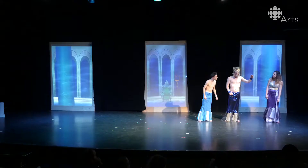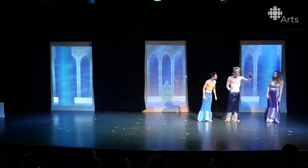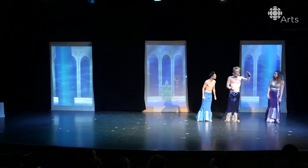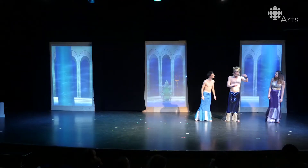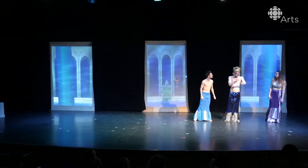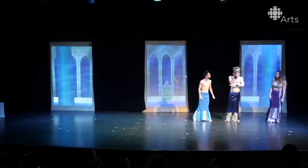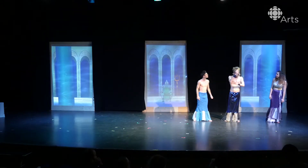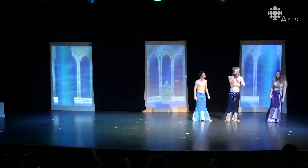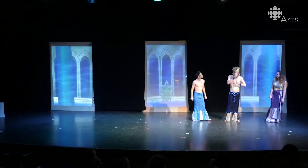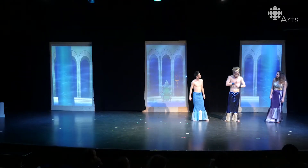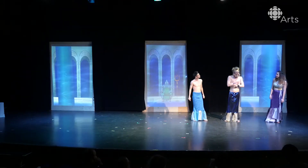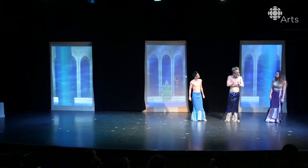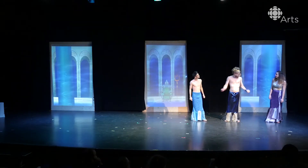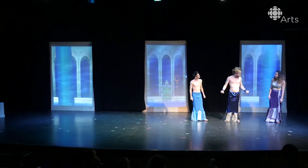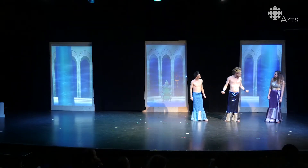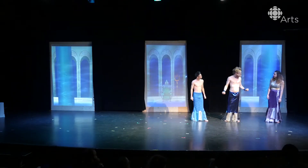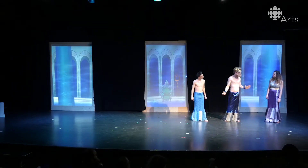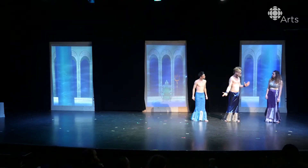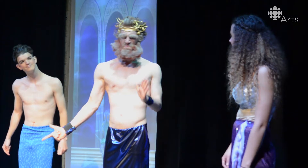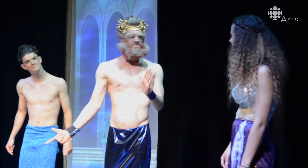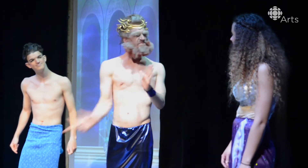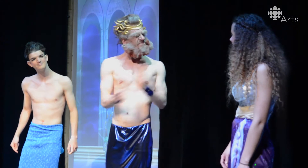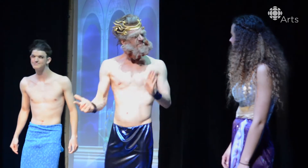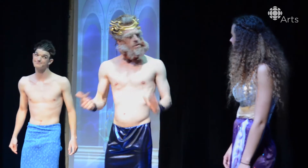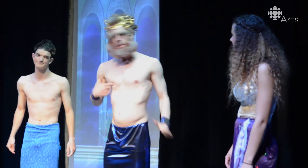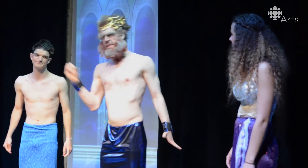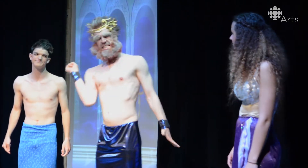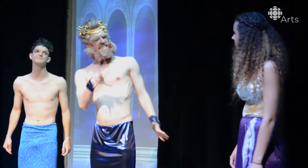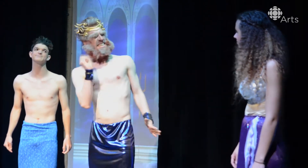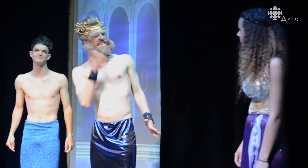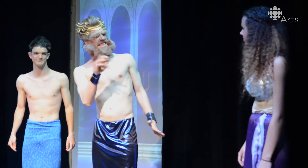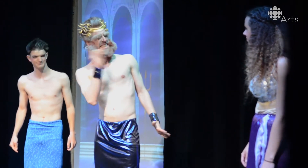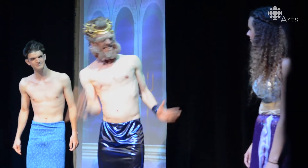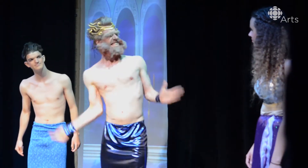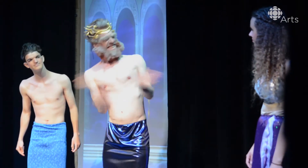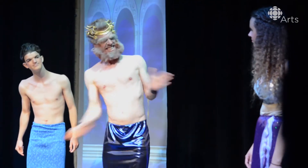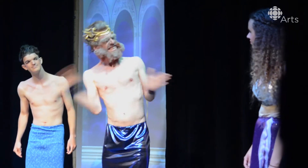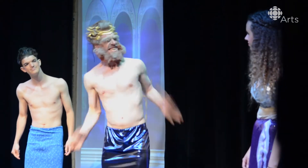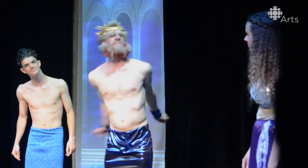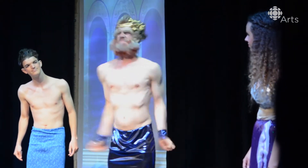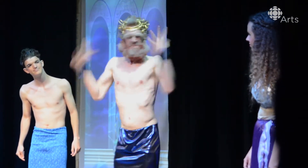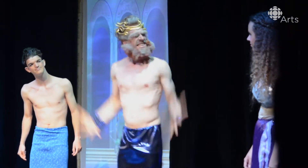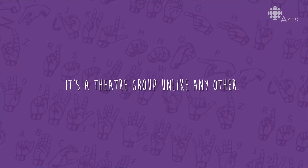you won't know it's a Deaf person. You went to the surface without my consent?! How many times do I have to tell you not to do that!?